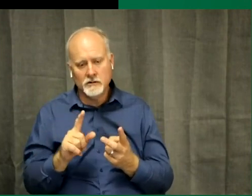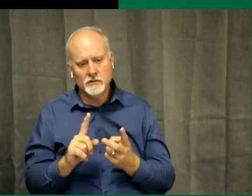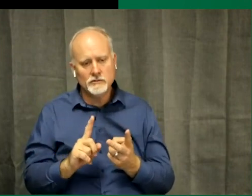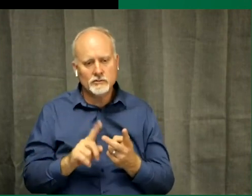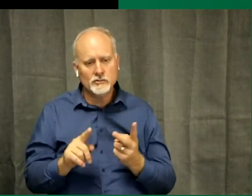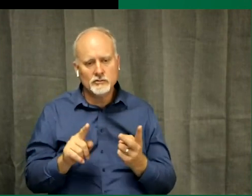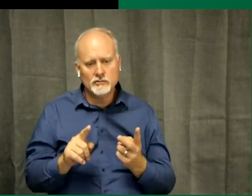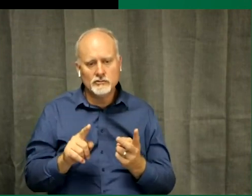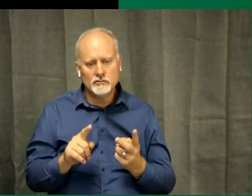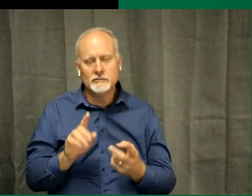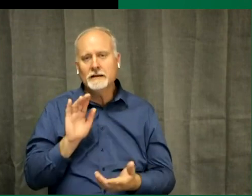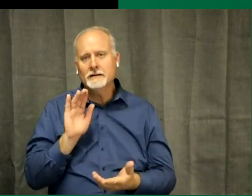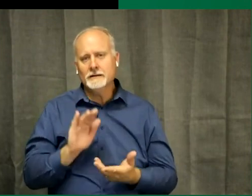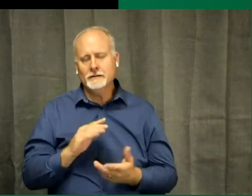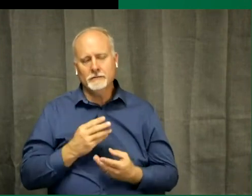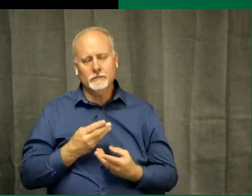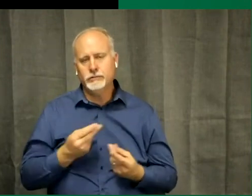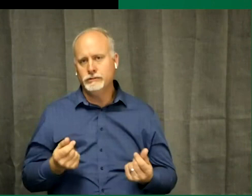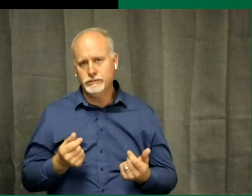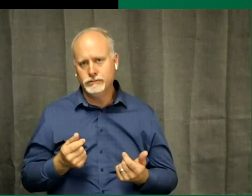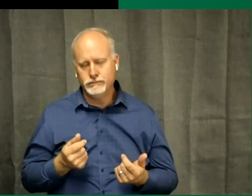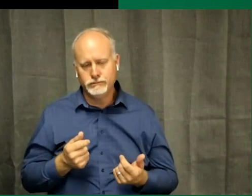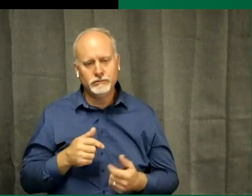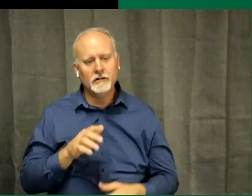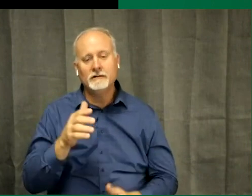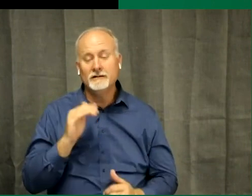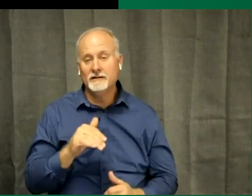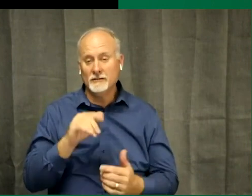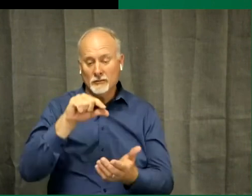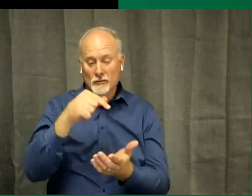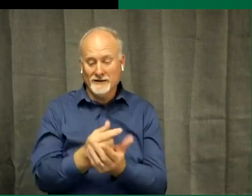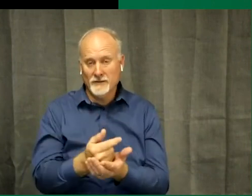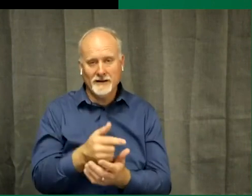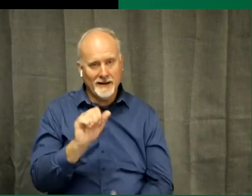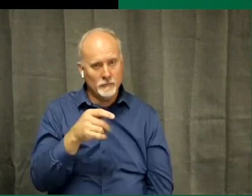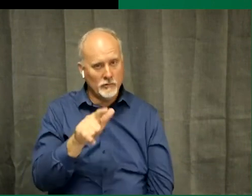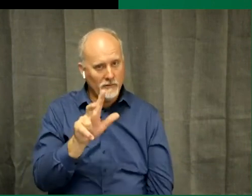some venting and then lastly is commencement commencement is scheduled for april 30th and may